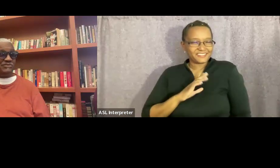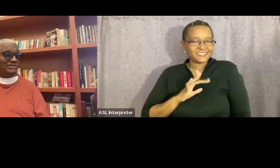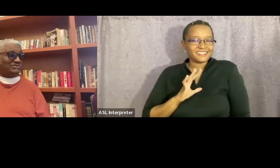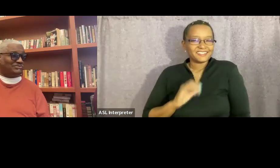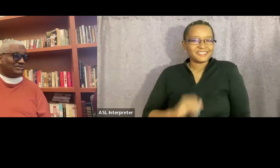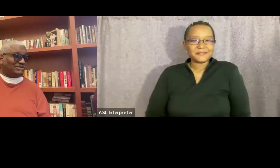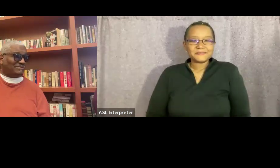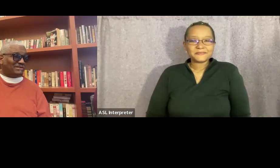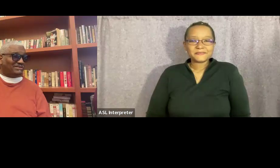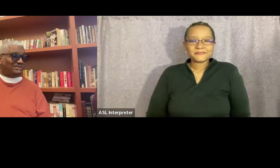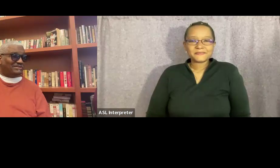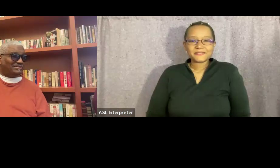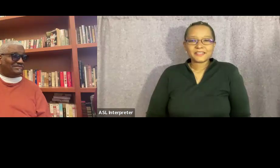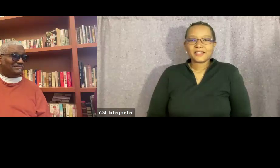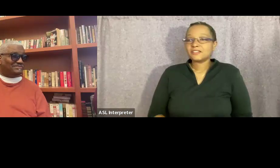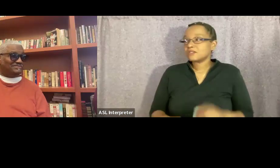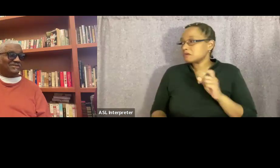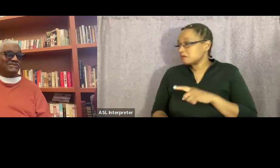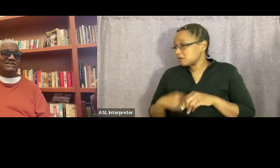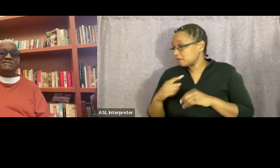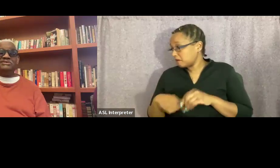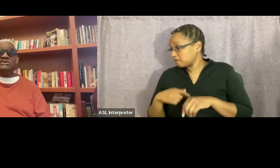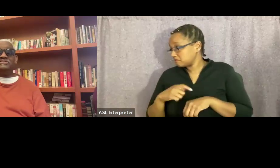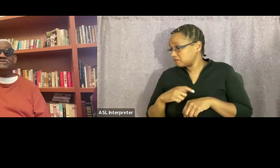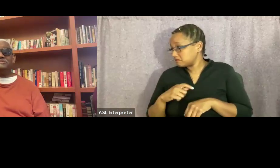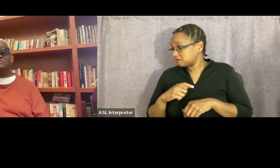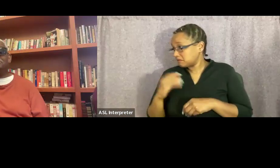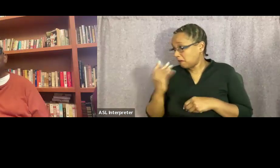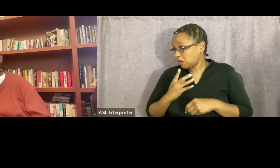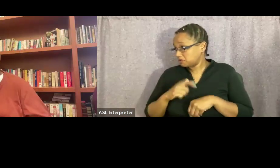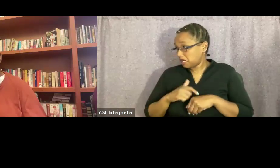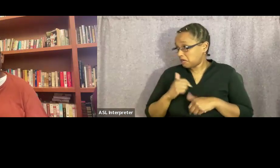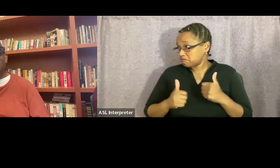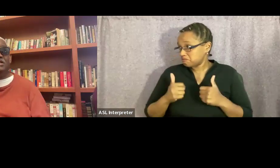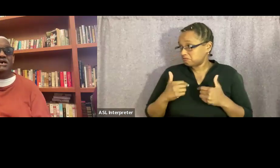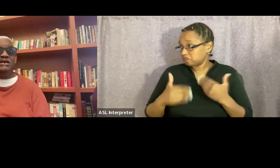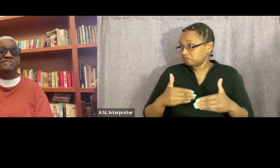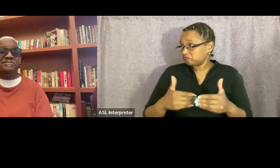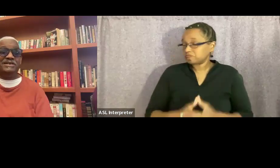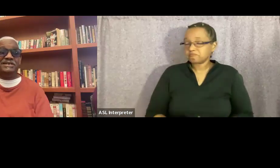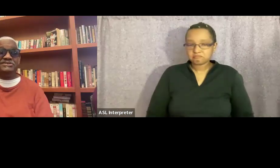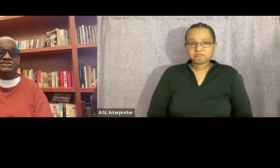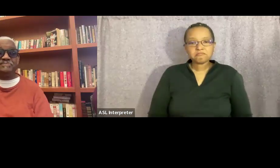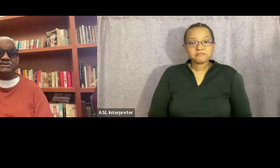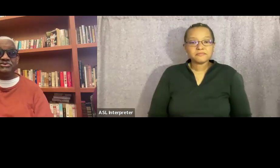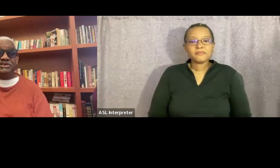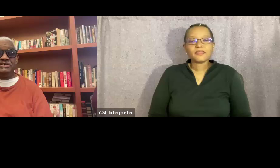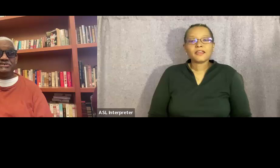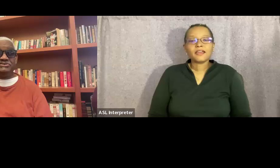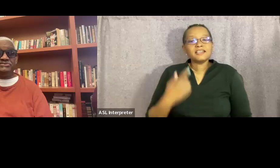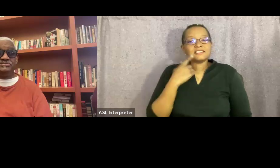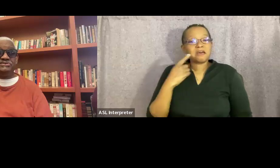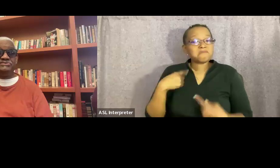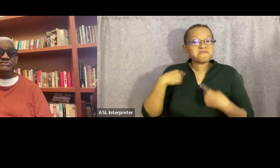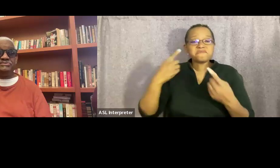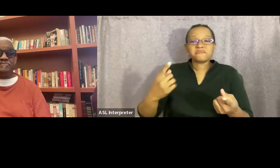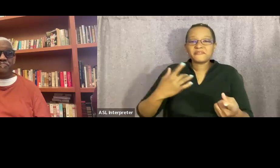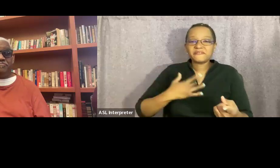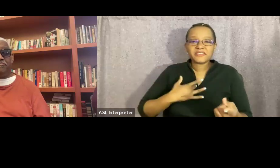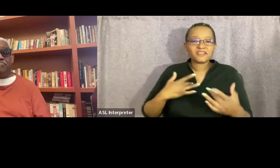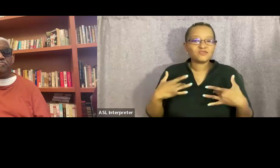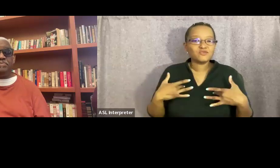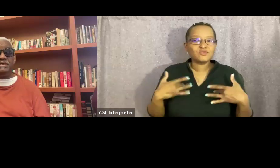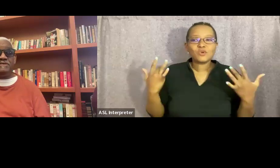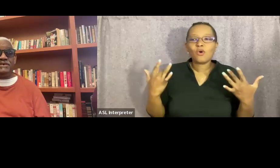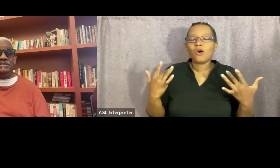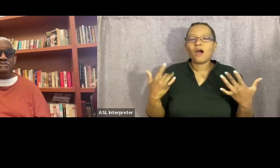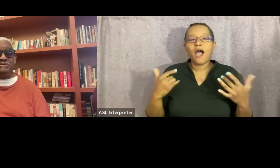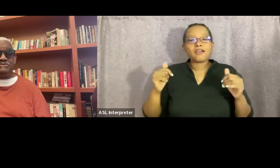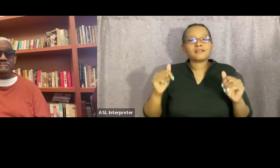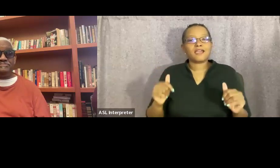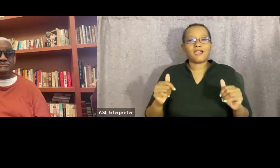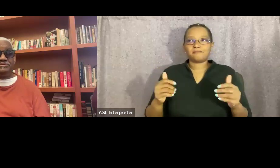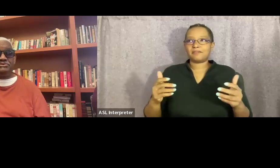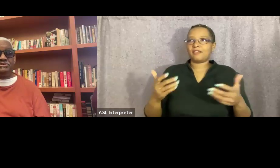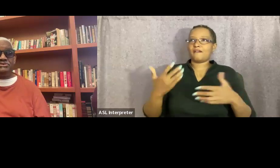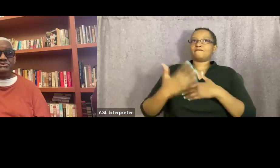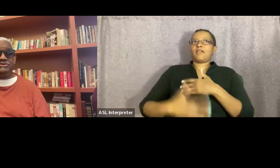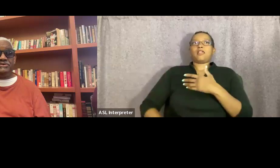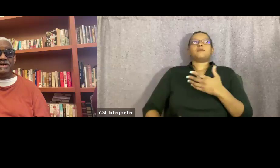are we close to nine minutes? Okay. Let me know. It's just been a joy to be available to listen;